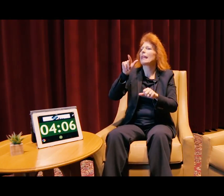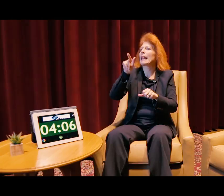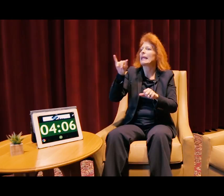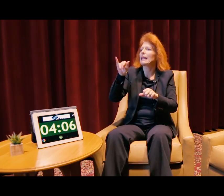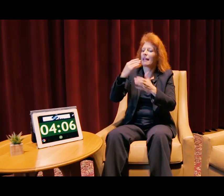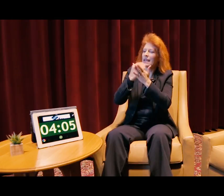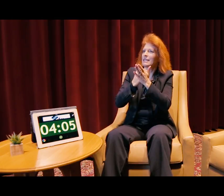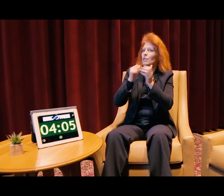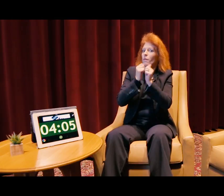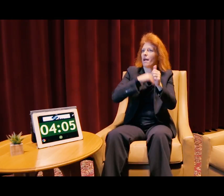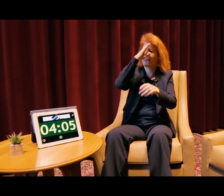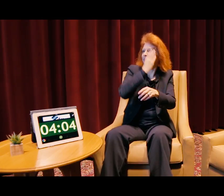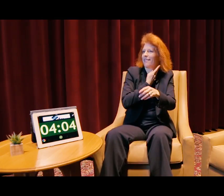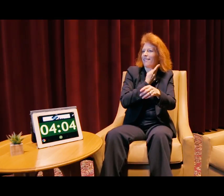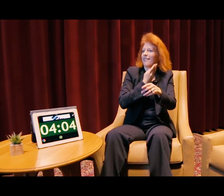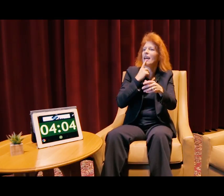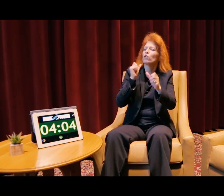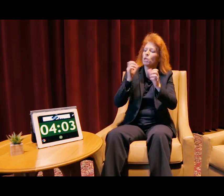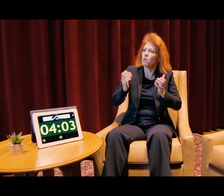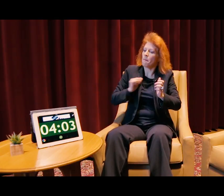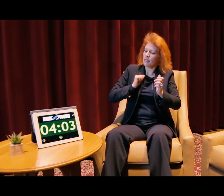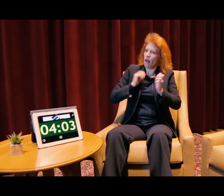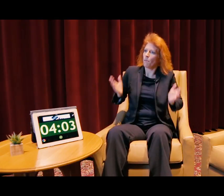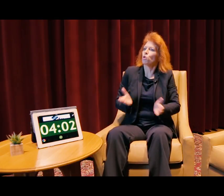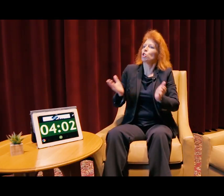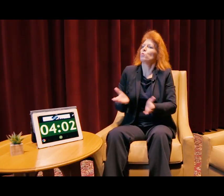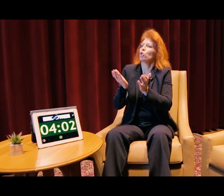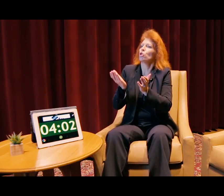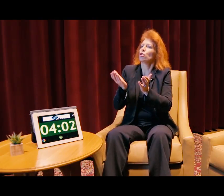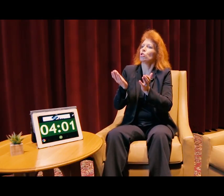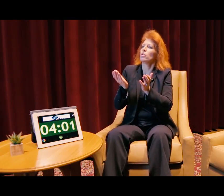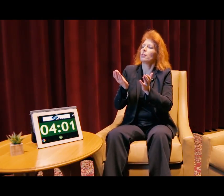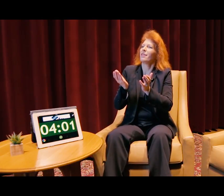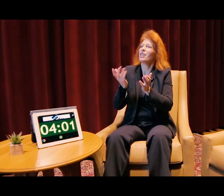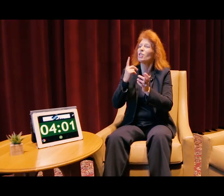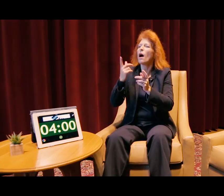And just trying to push myself outside of constant focus on business,